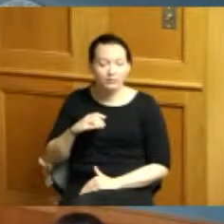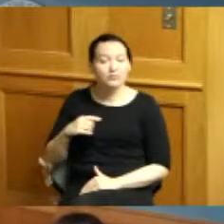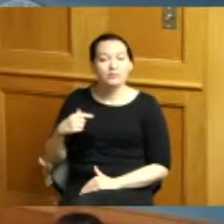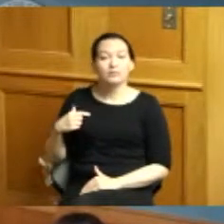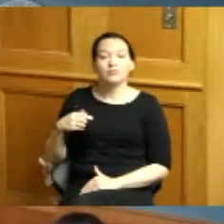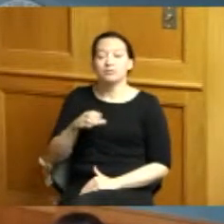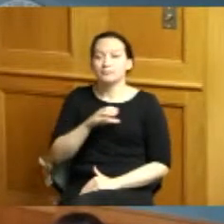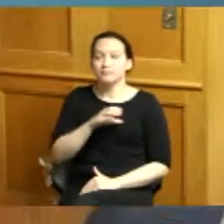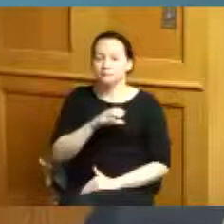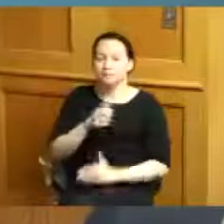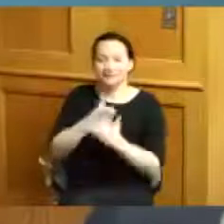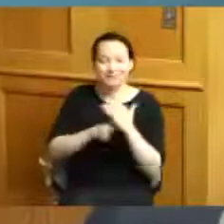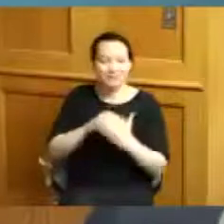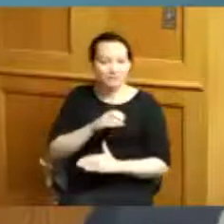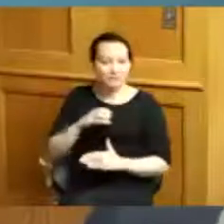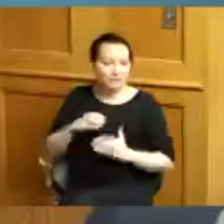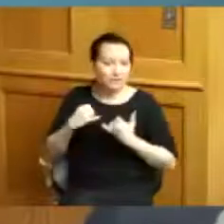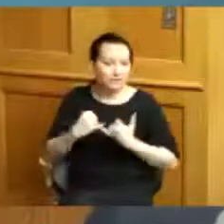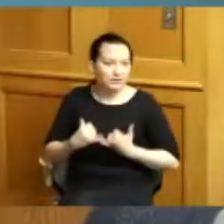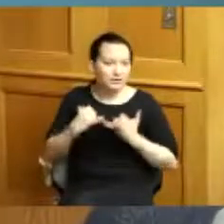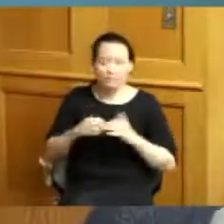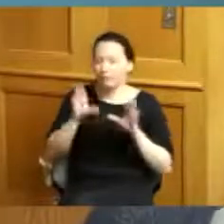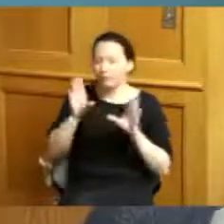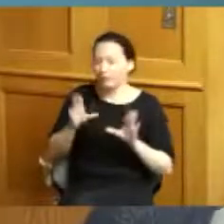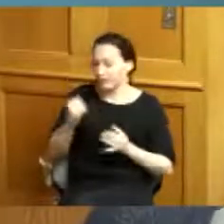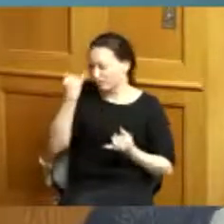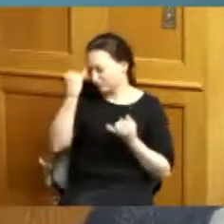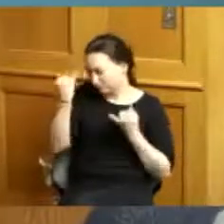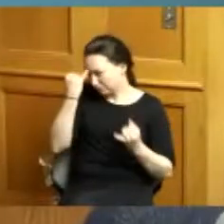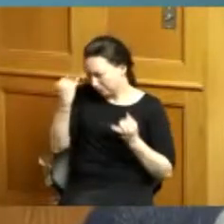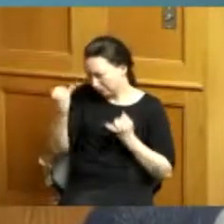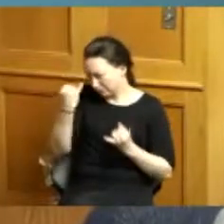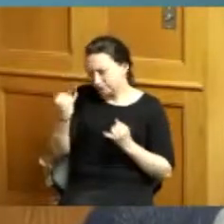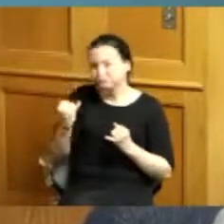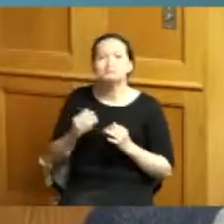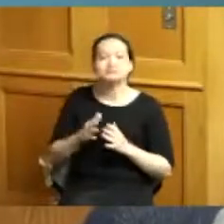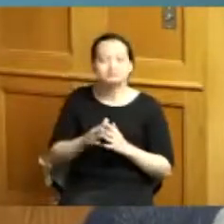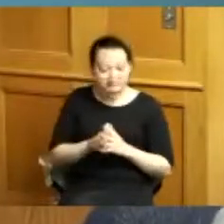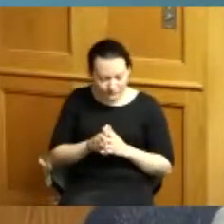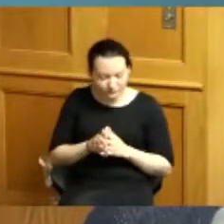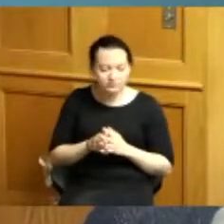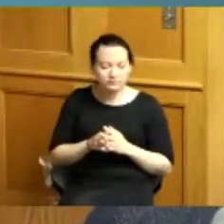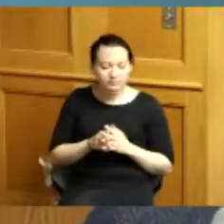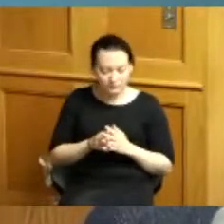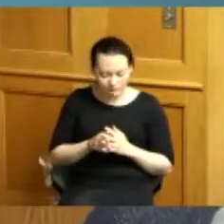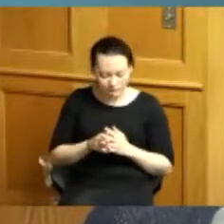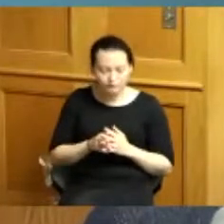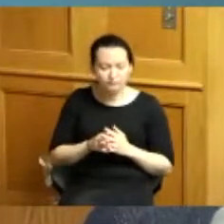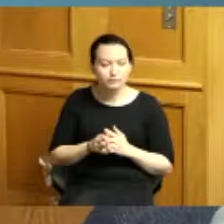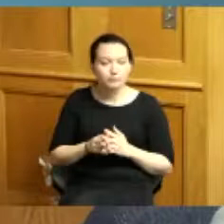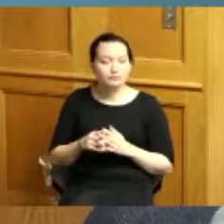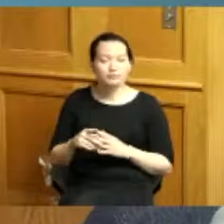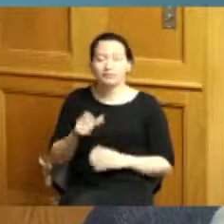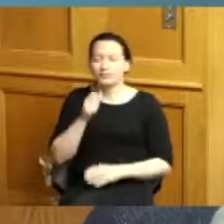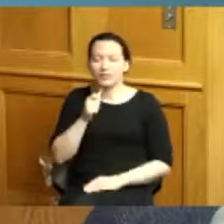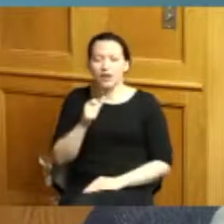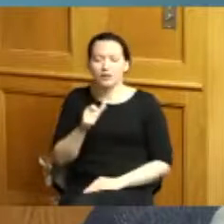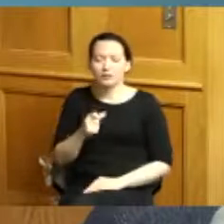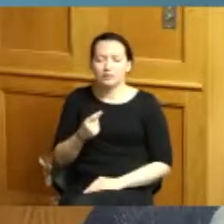subcommittee today and some great ideas coming out one it even goes beyond just one Ohio but a youth